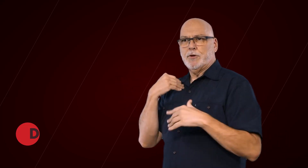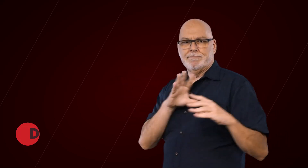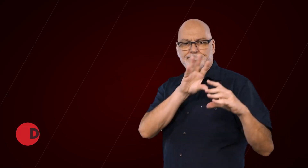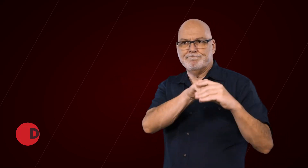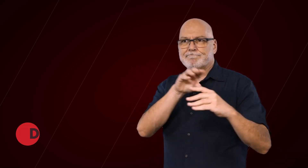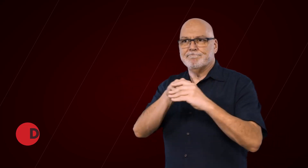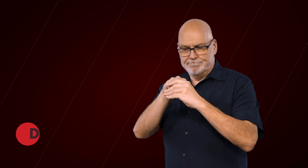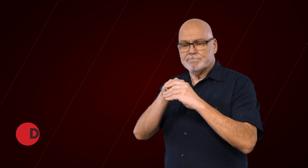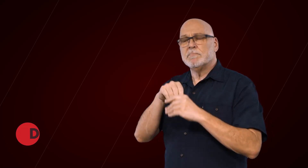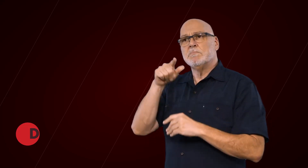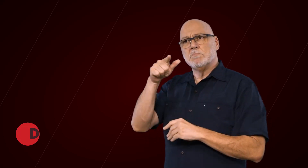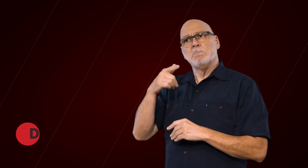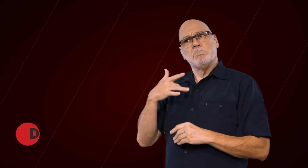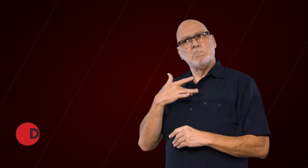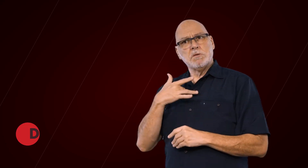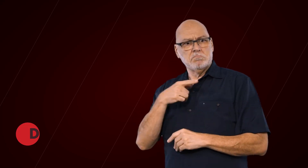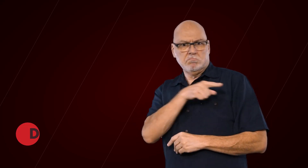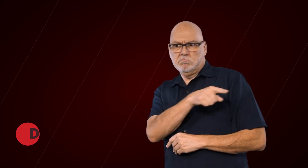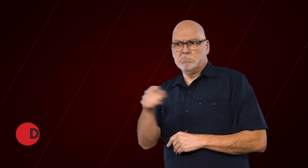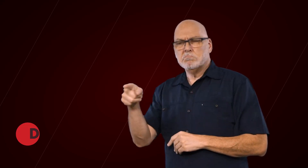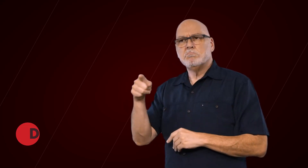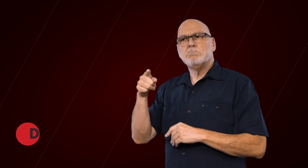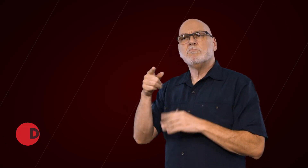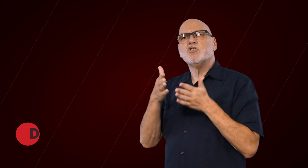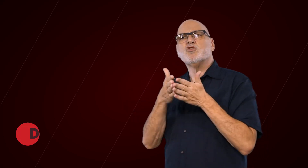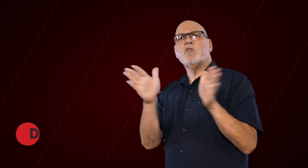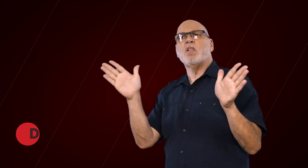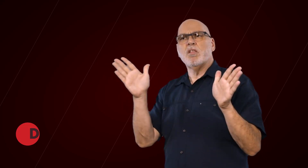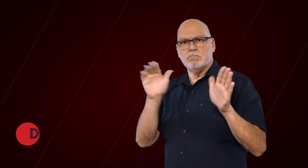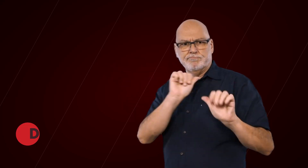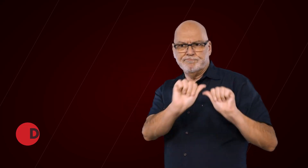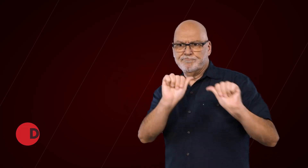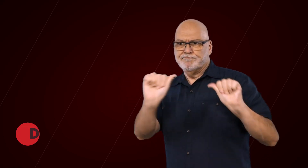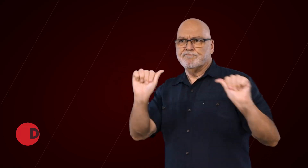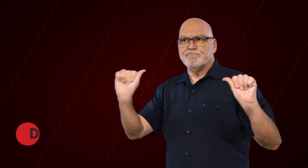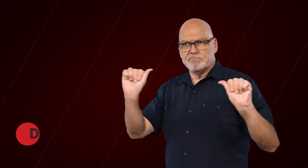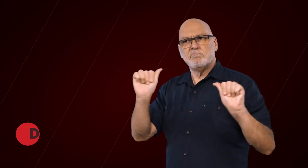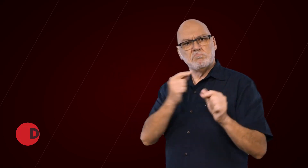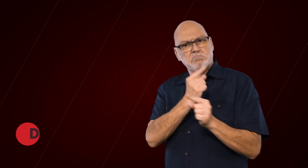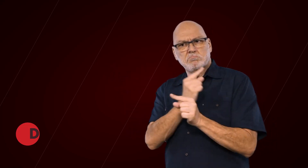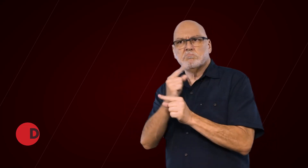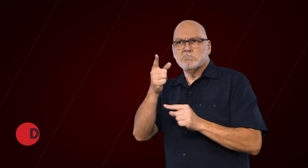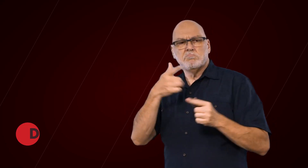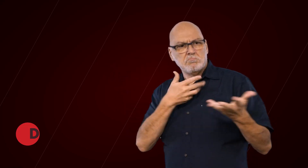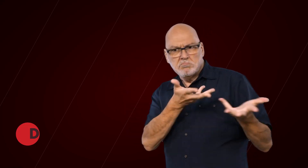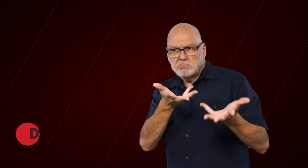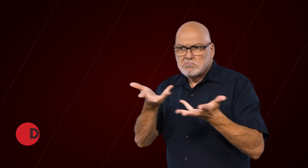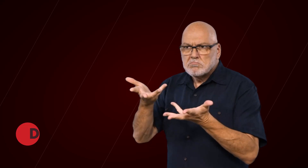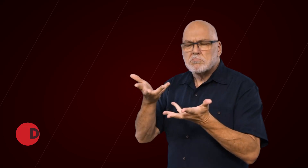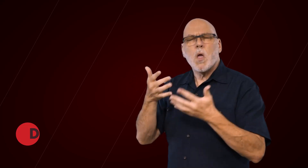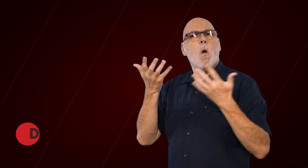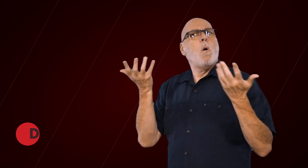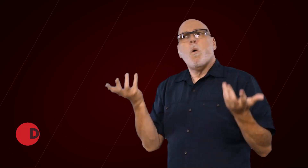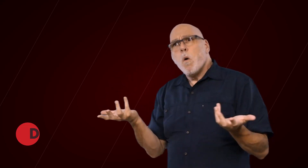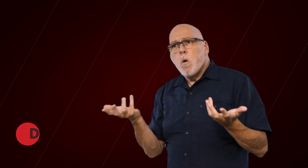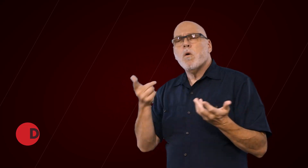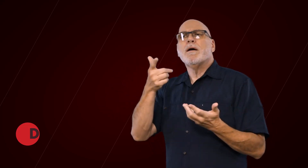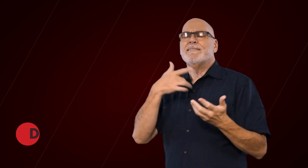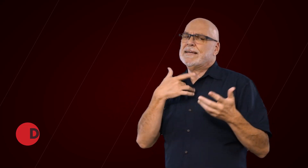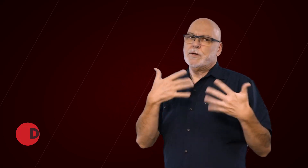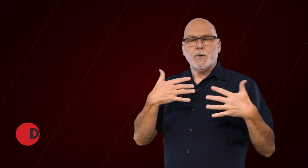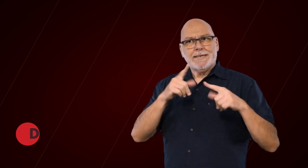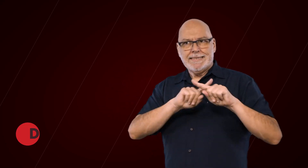tribes, do you all agree on general parameters, or how do you handle